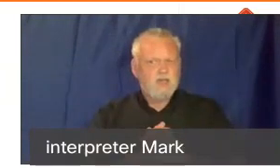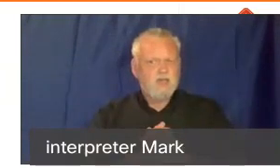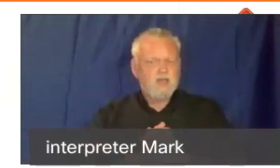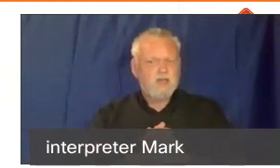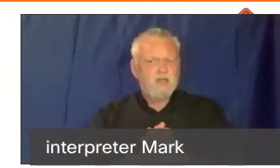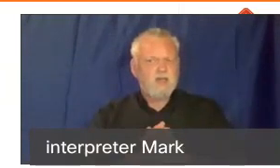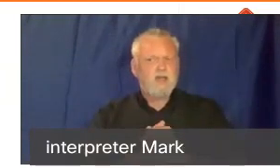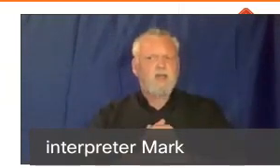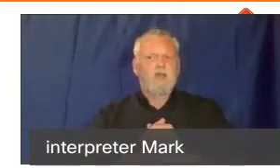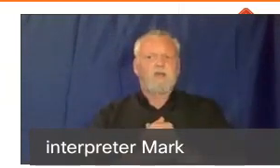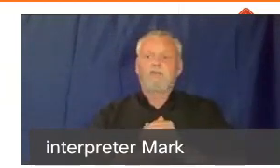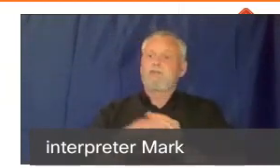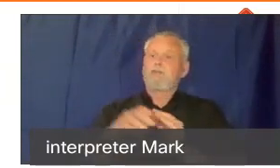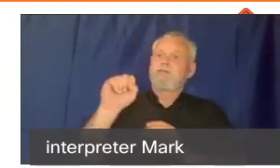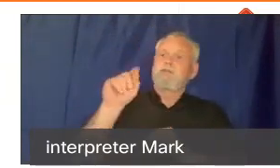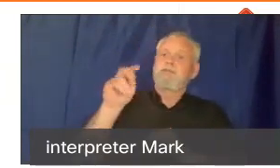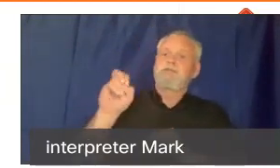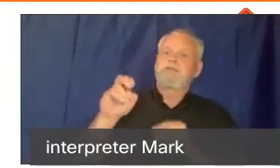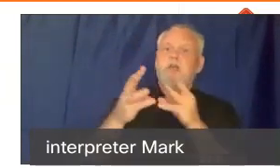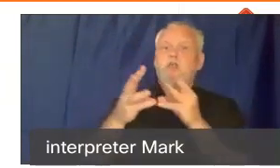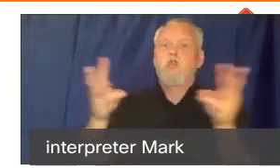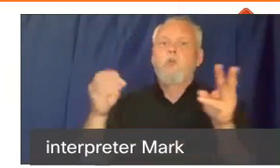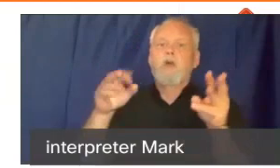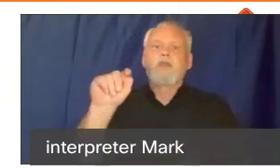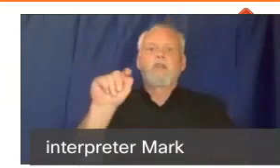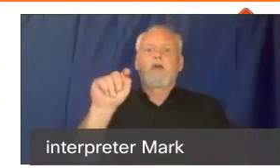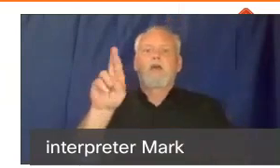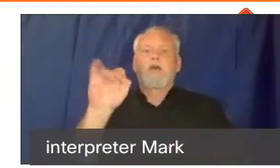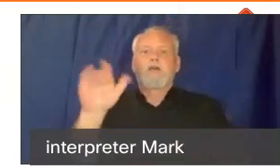The, the width of the trail, it it varies.